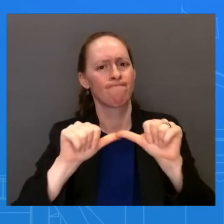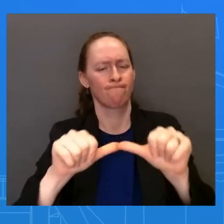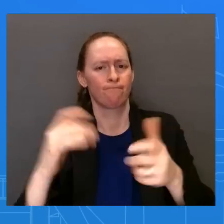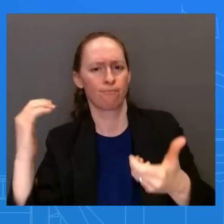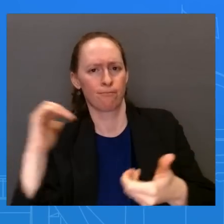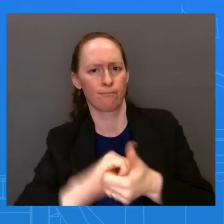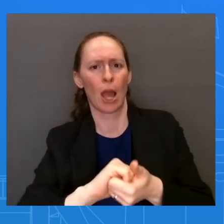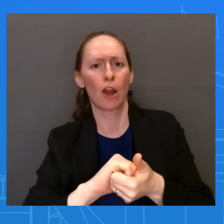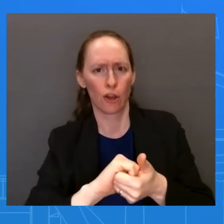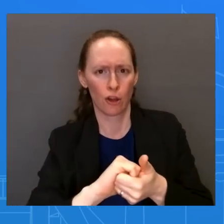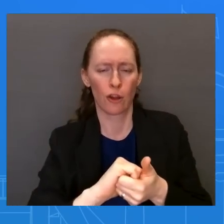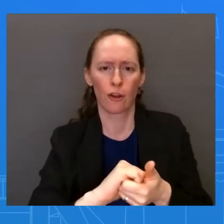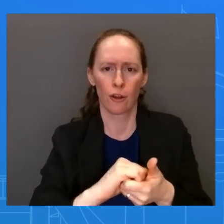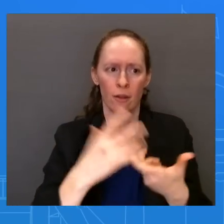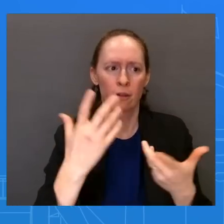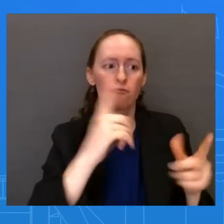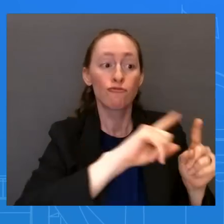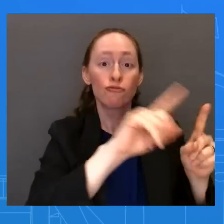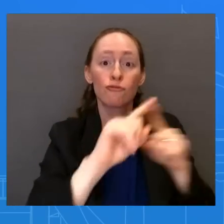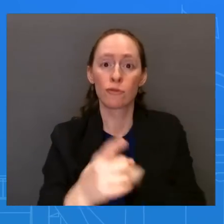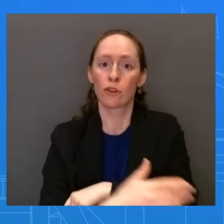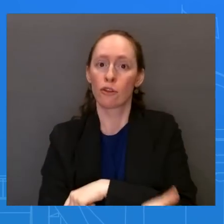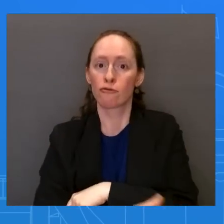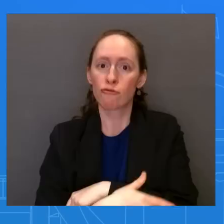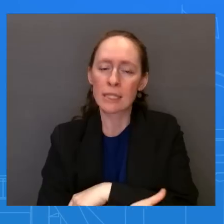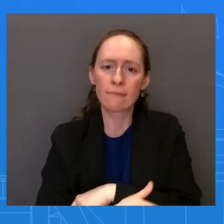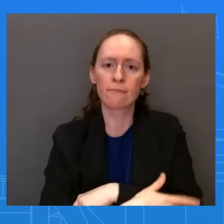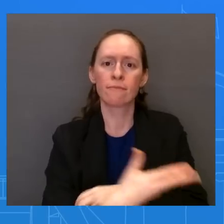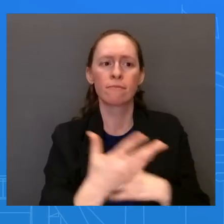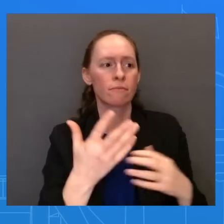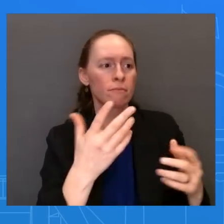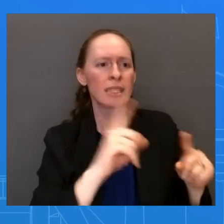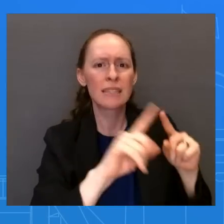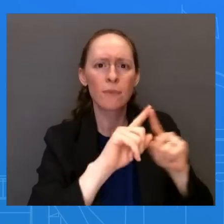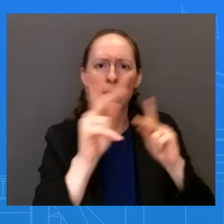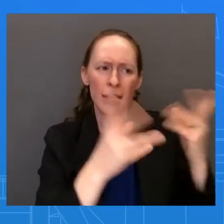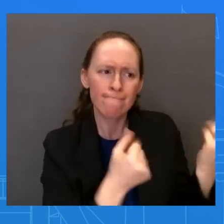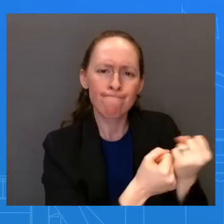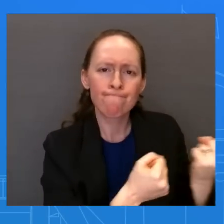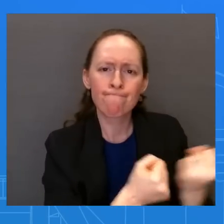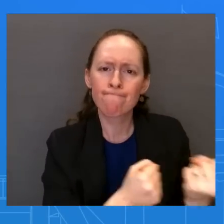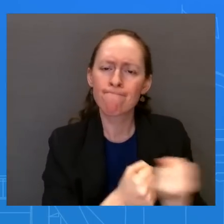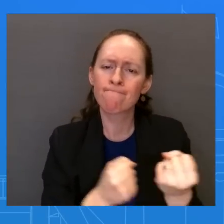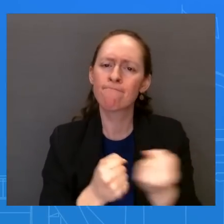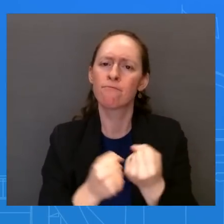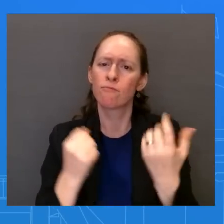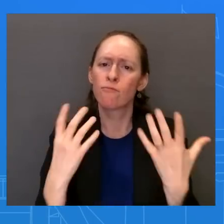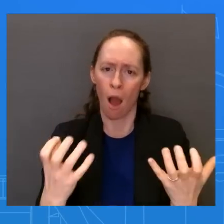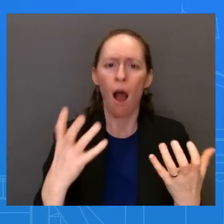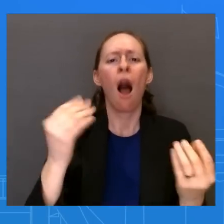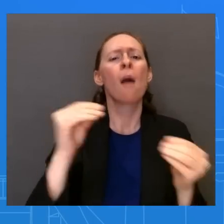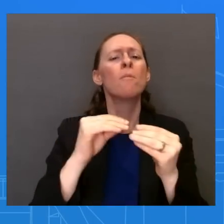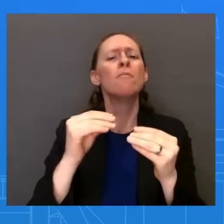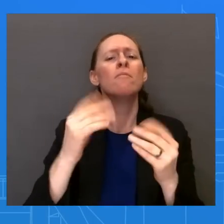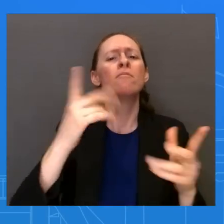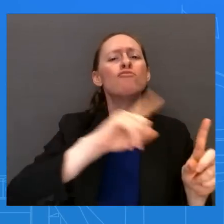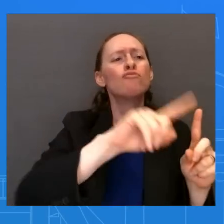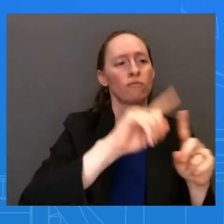as well as the broader African diaspora. The President and the African leaders worked together to define a shared global agenda